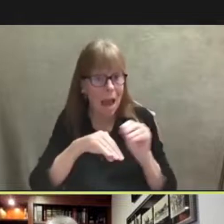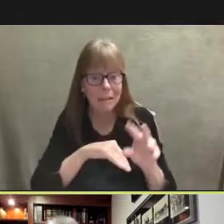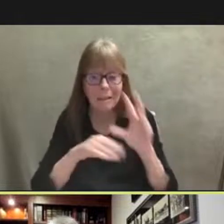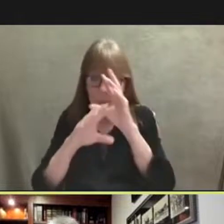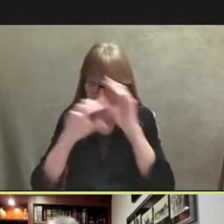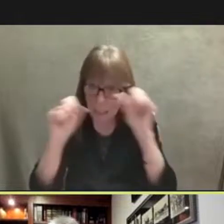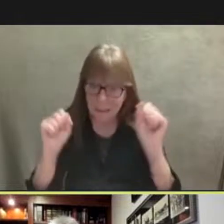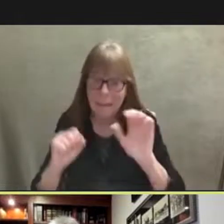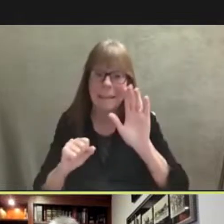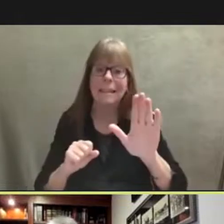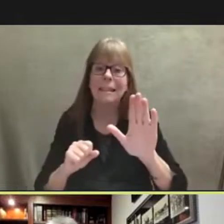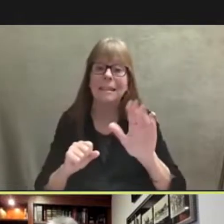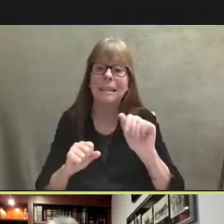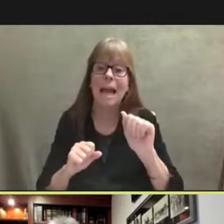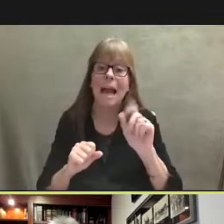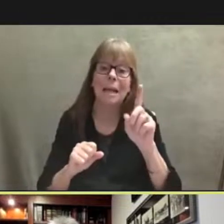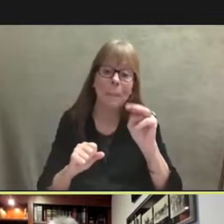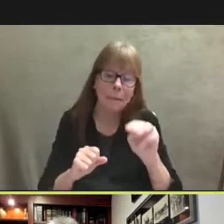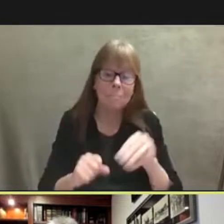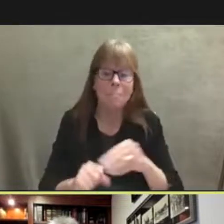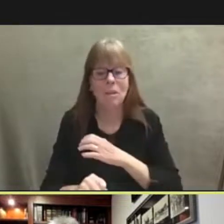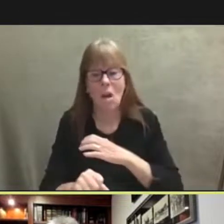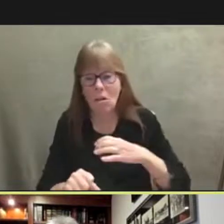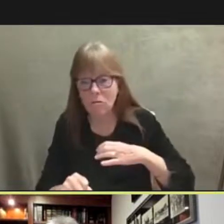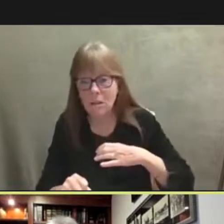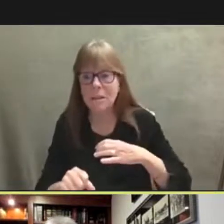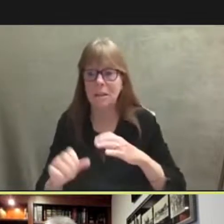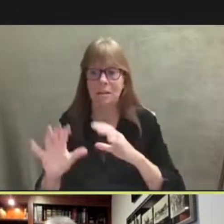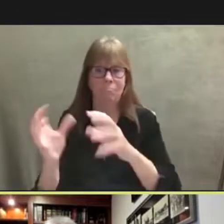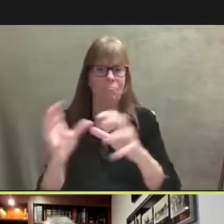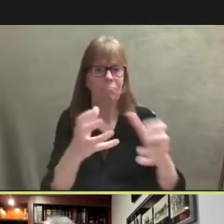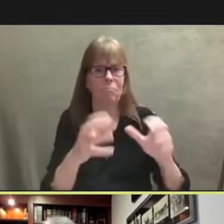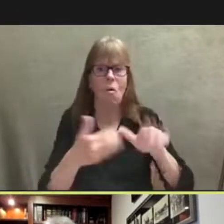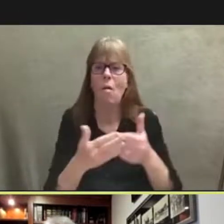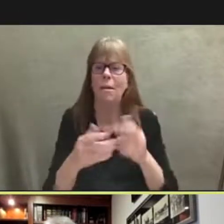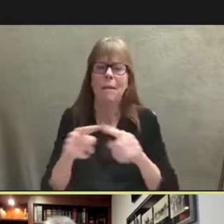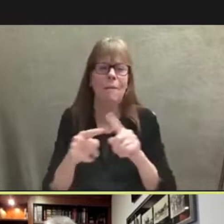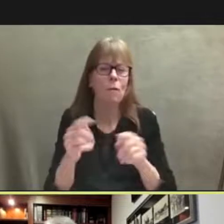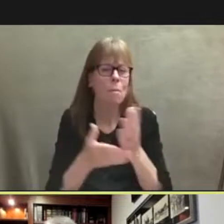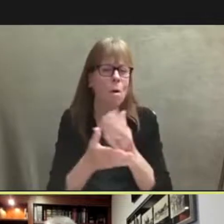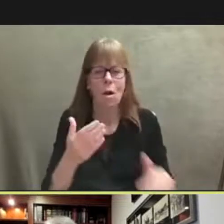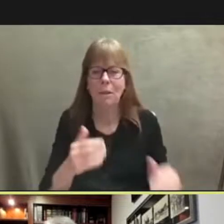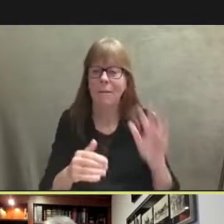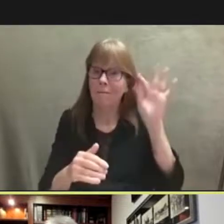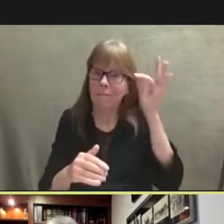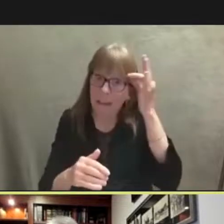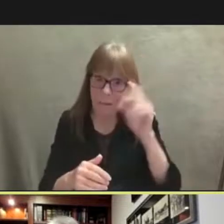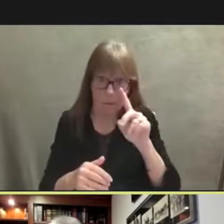Congress, and federal partners on all aspects of federal disability policy. I've been a member of